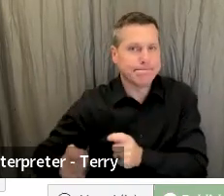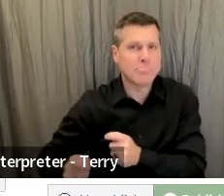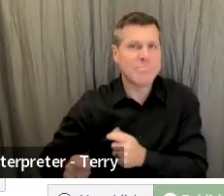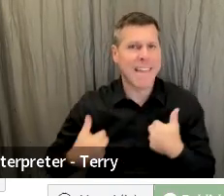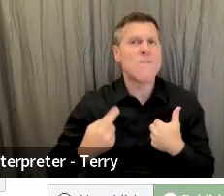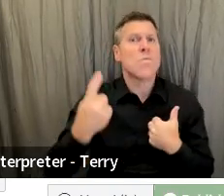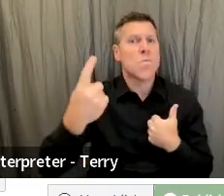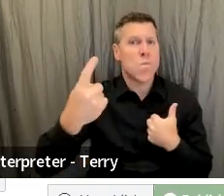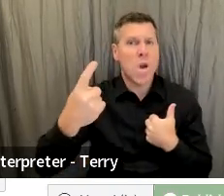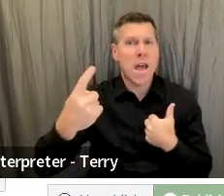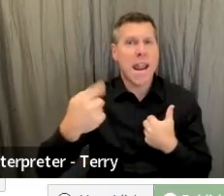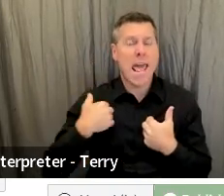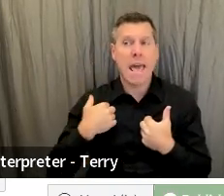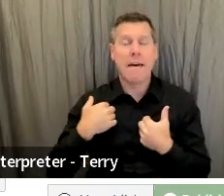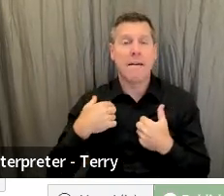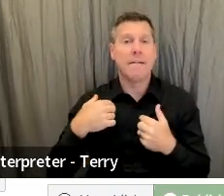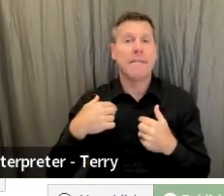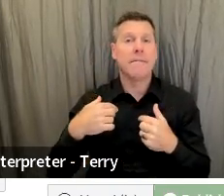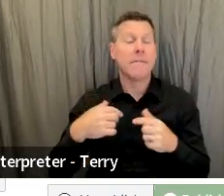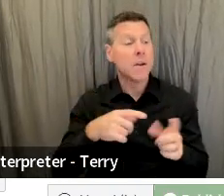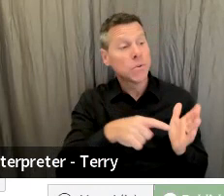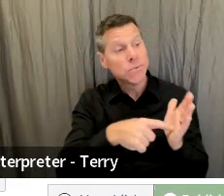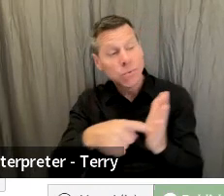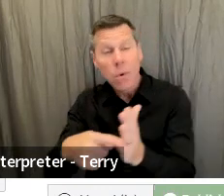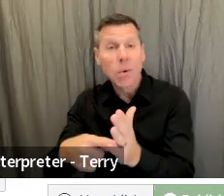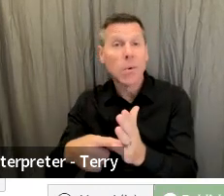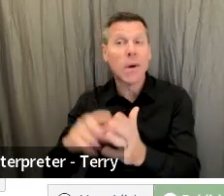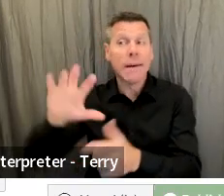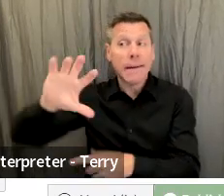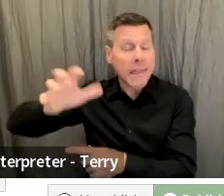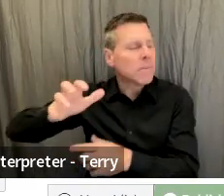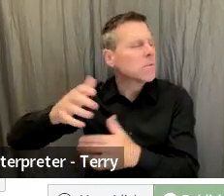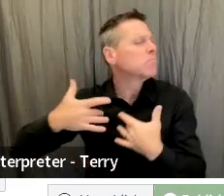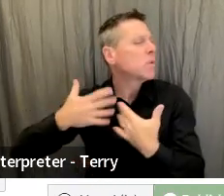That's two parts, both orienting them to canvas and then orienting them to my class.